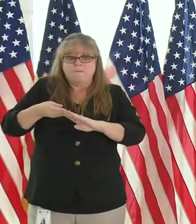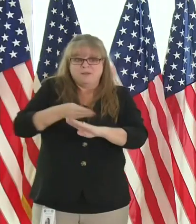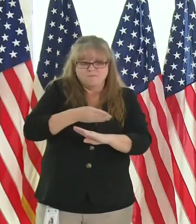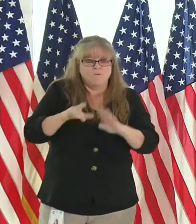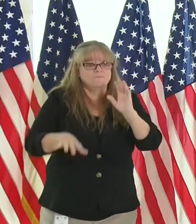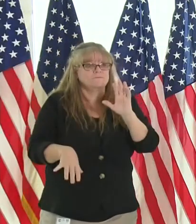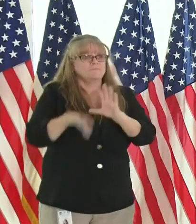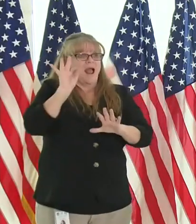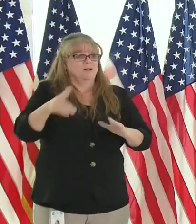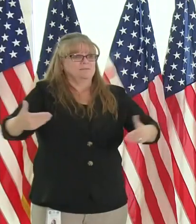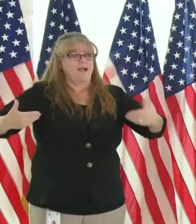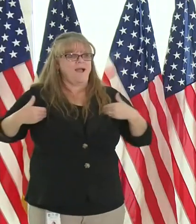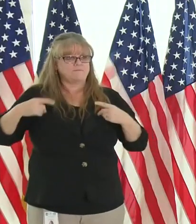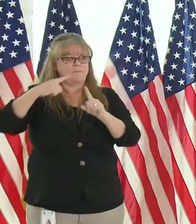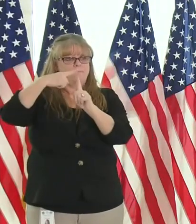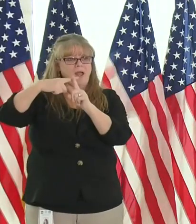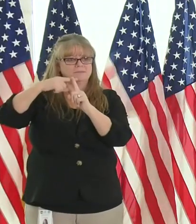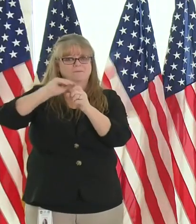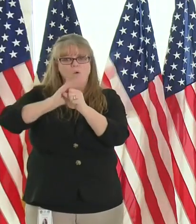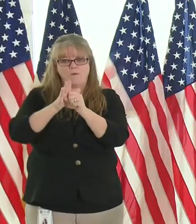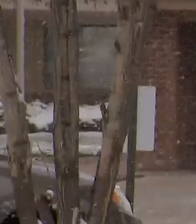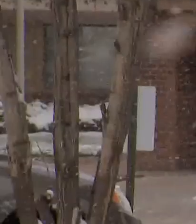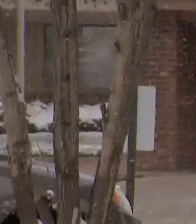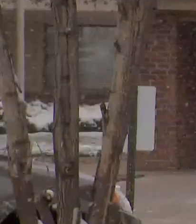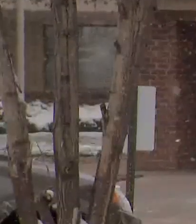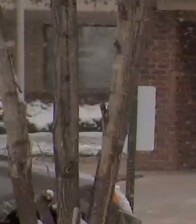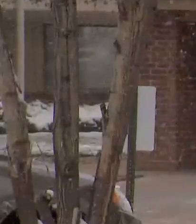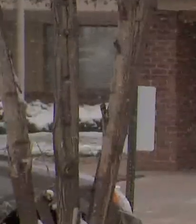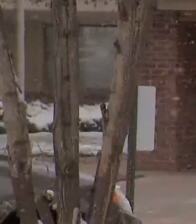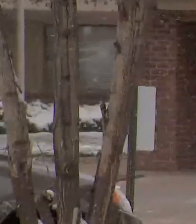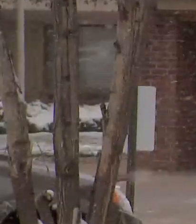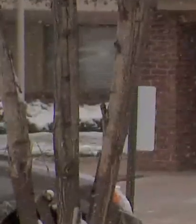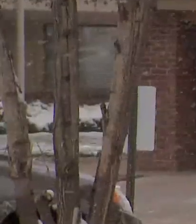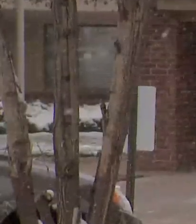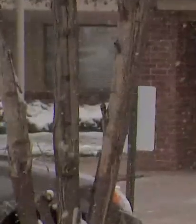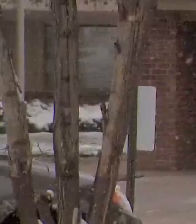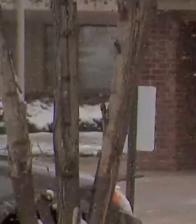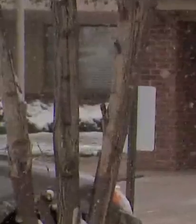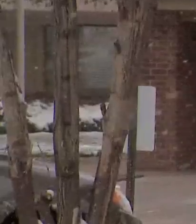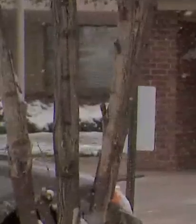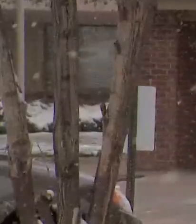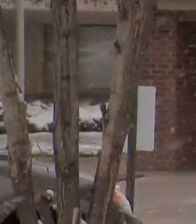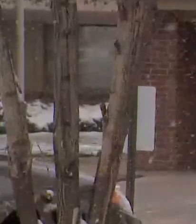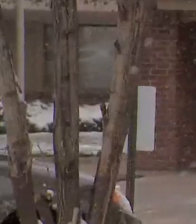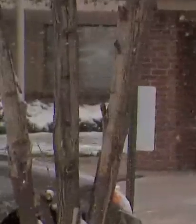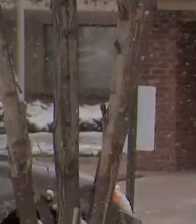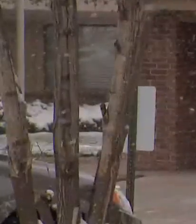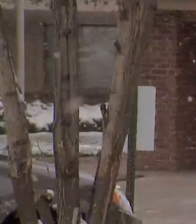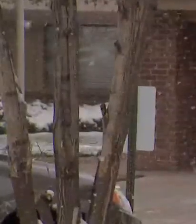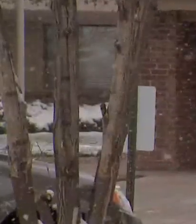ALSO HAVE A MULTITUDE OF UNDERLYING HEALTH ALSO HAVE A MULTITUDE OF UNDERLYING HEALTH CONDITIONS UNDERLYING HEALTH CONDITIONS UNDERLYING HEALTH CONDITIONS THAT UNDERLYING HEALTH CONDITIONS THAT THERE UNDERLYING HEALTH CONDITIONS THAT THERE IS UNDERLYING HEALTH CONDITIONS THAT THERE IS A THAT THERE IS A THAT THERE IS A DISPROPORTIONATE THAT THERE IS A DISPROPORTIONATE NUMBER THAT THERE IS A DISPROPORTIONATE NUMBER OF DISPROPORTIONATE NUMBER OF DISPROPORTIONATE NUMBER OF DEATHS. DEATHS. DEATHS. >> DEATHS. >> Reporter: DEATHS. >> Reporter: GOVERNOR DEATHS. >> Reporter: GOVERNOR POLIS Reporter: GOVERNOR POLIS Reporter: GOVERNOR POLIS ANNOUNCED Reporter: GOVERNOR POLIS ANNOUNCED MORE Reporter: GOVERNOR POLIS ANNOUNCED MORE TESTING Reporter: GOVERNOR POLIS ANNOUNCED MORE TESTING IS Reporter: GOVERNOR POLIS ANNOUNCED MORE TESTING IS ON ANNOUNCED MORE TESTING IS ON ANNOUNCED MORE TESTING IS ON THE ANNOUNCED MORE TESTING IS ON THE WAY,